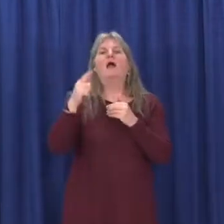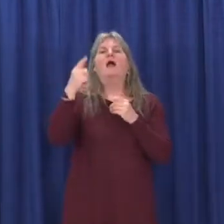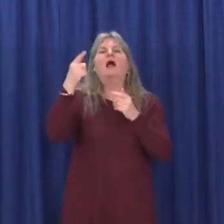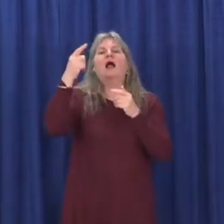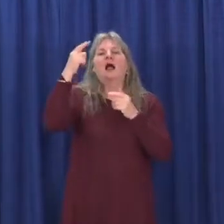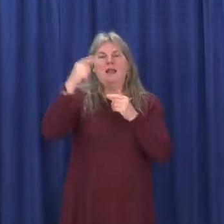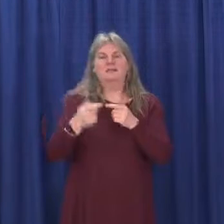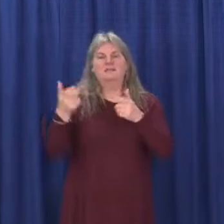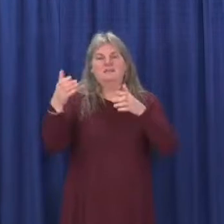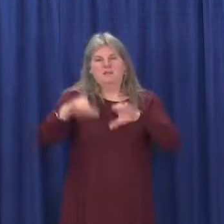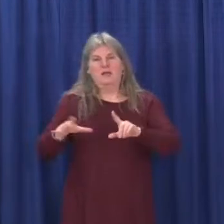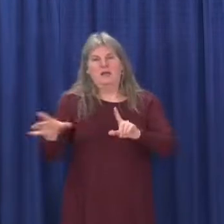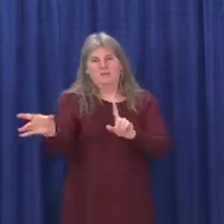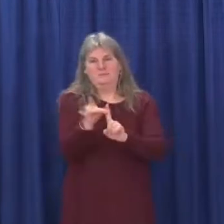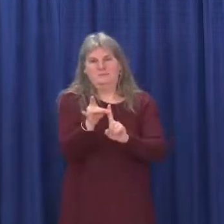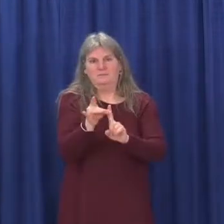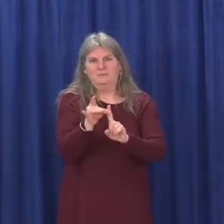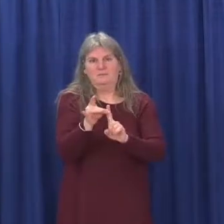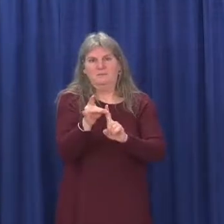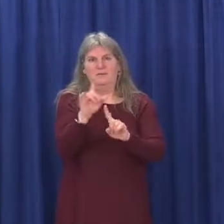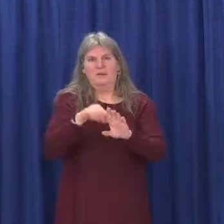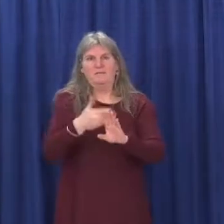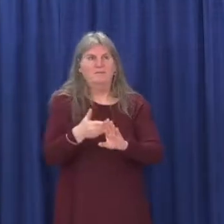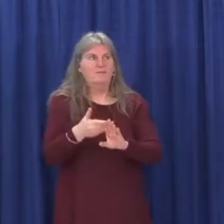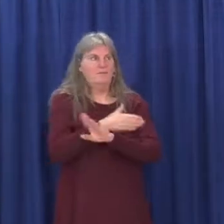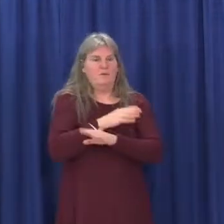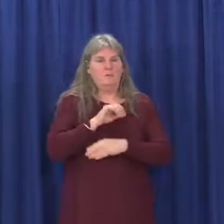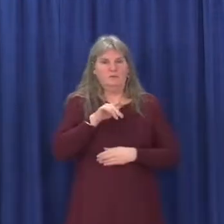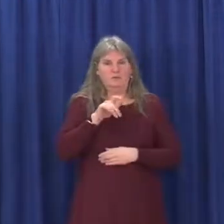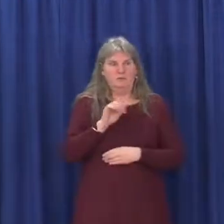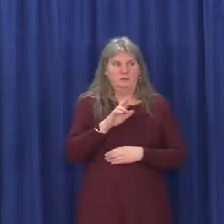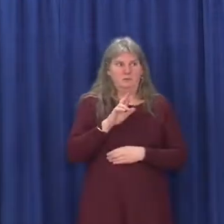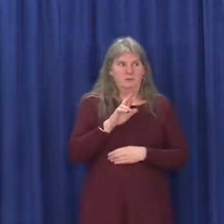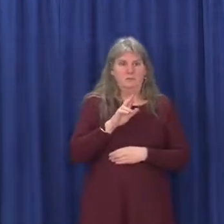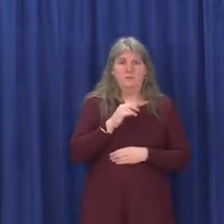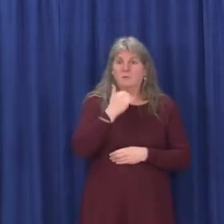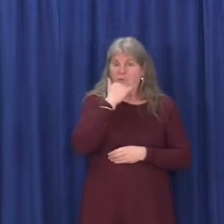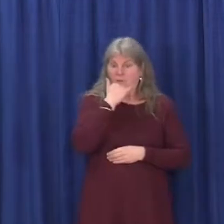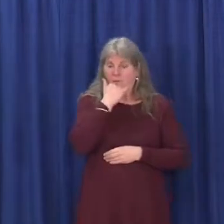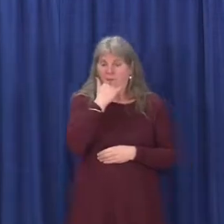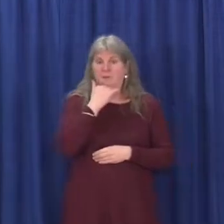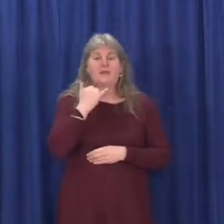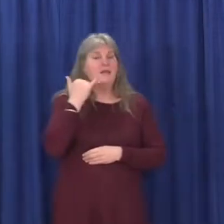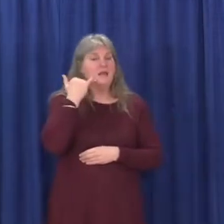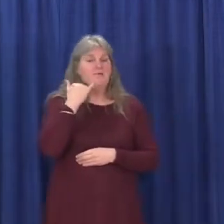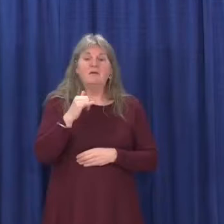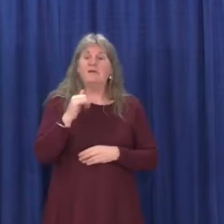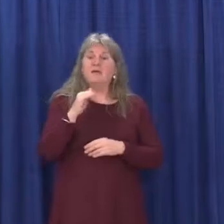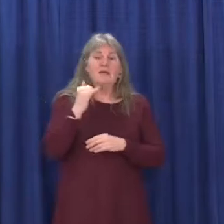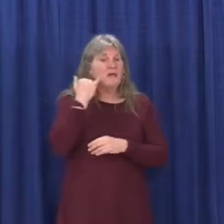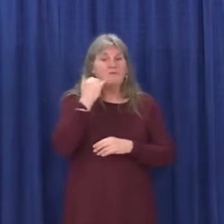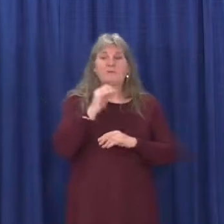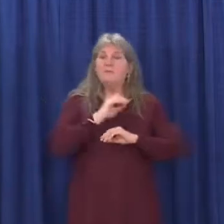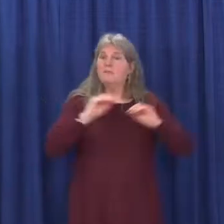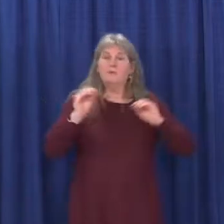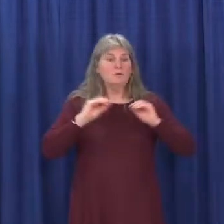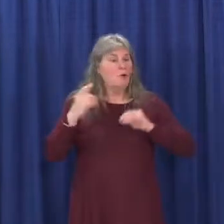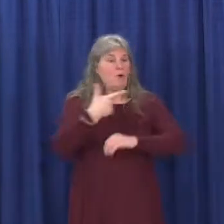before you had your booster. Sorry, not before you had your booster, compared to someone who has not had a vaccine and somewhere